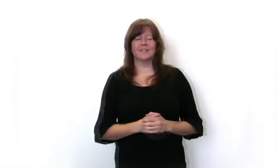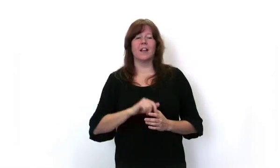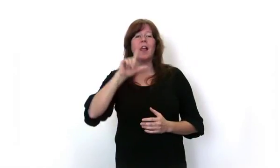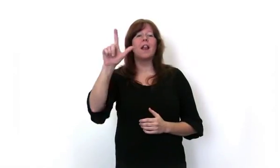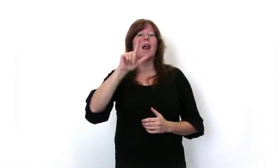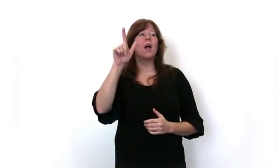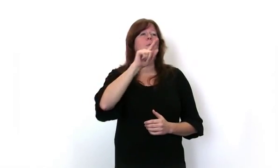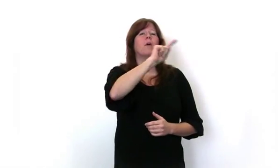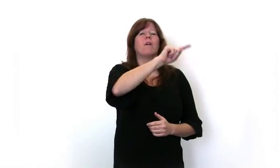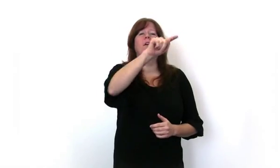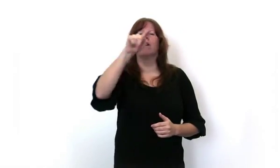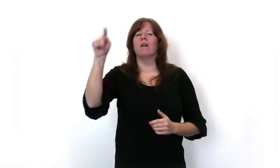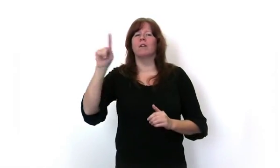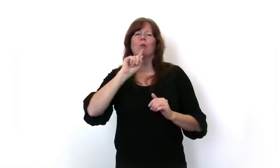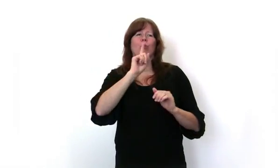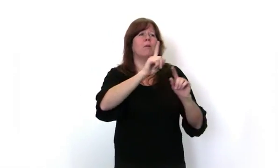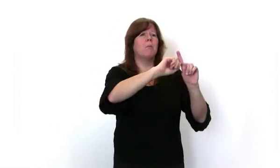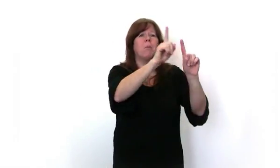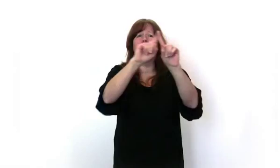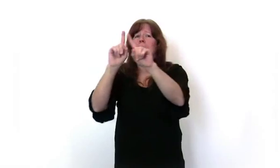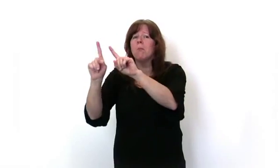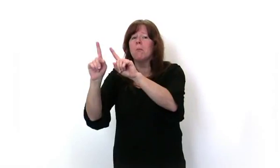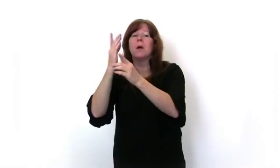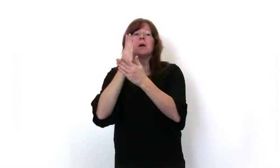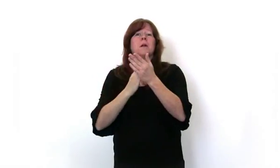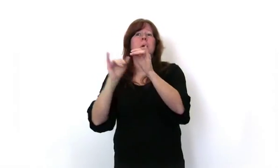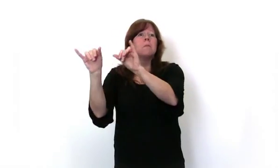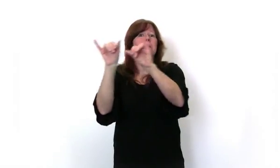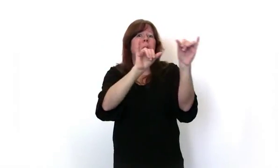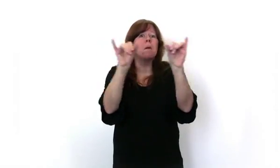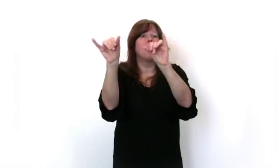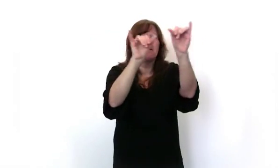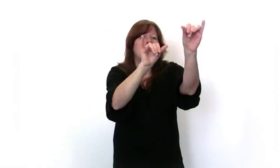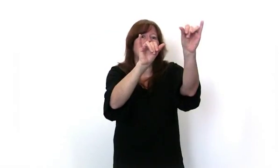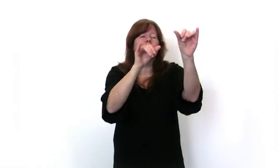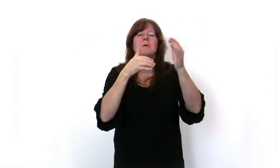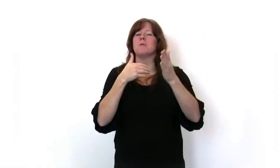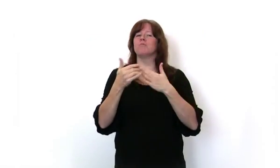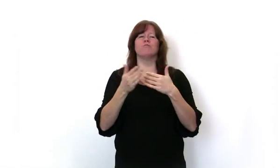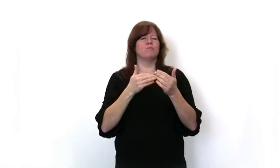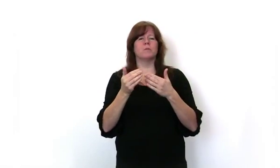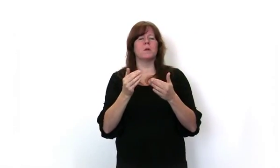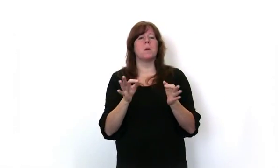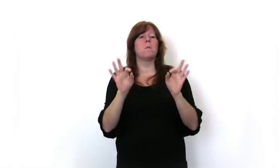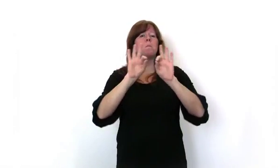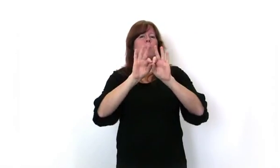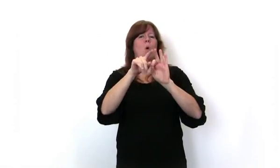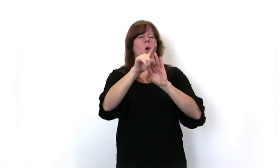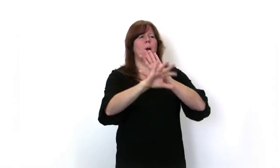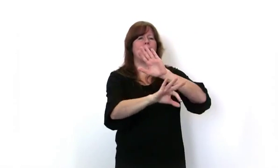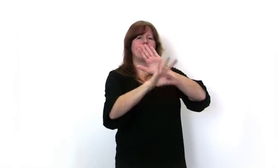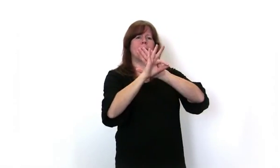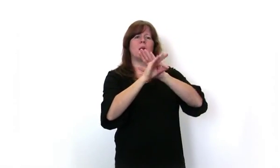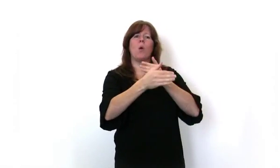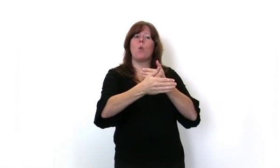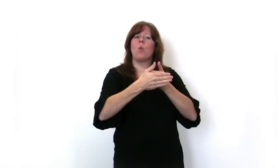All libraries are a little different but some things are the same.